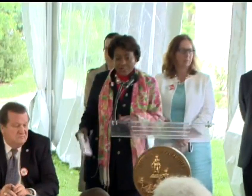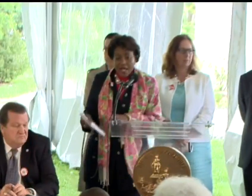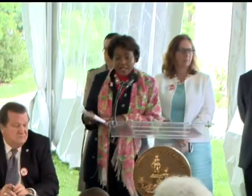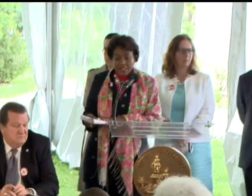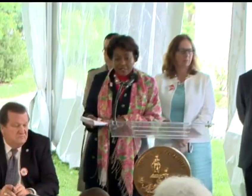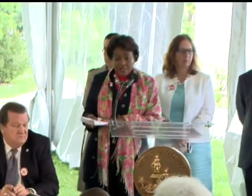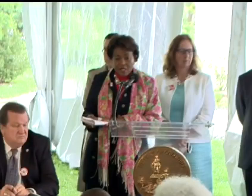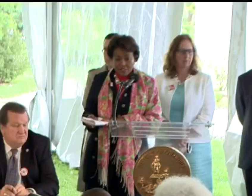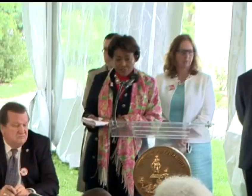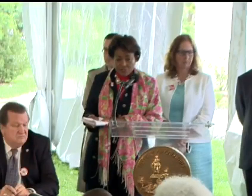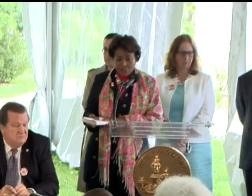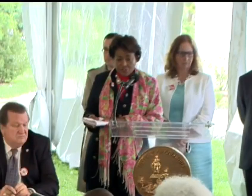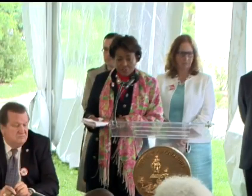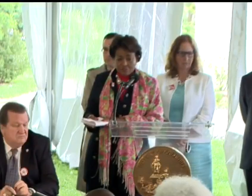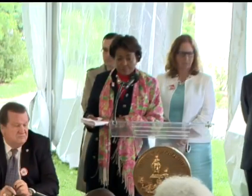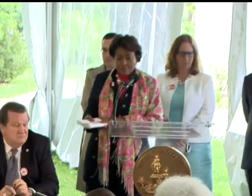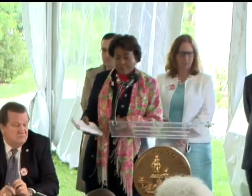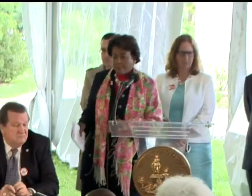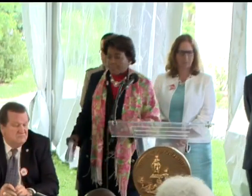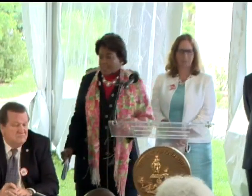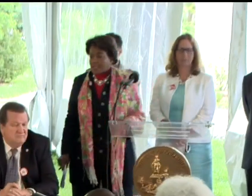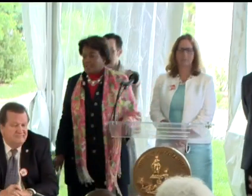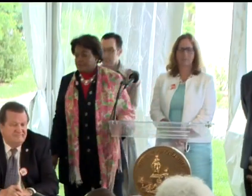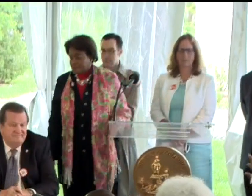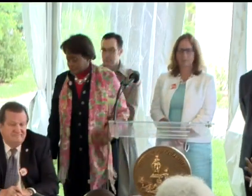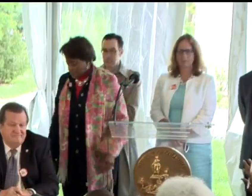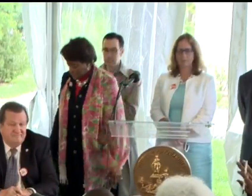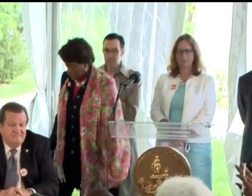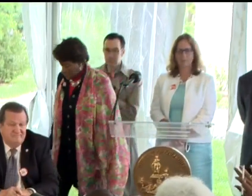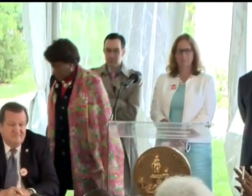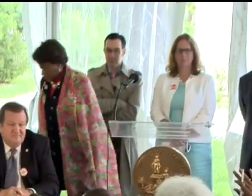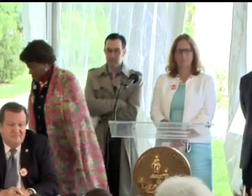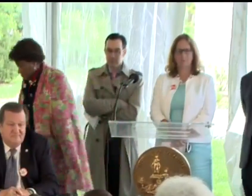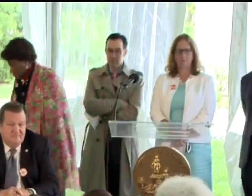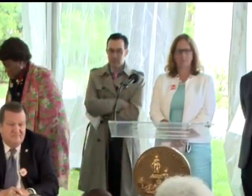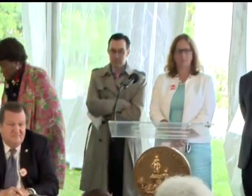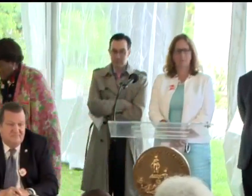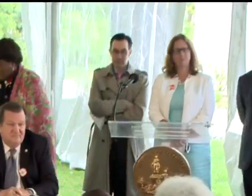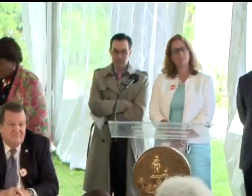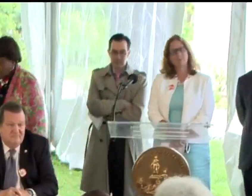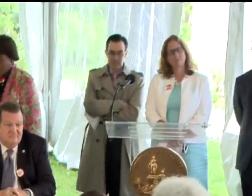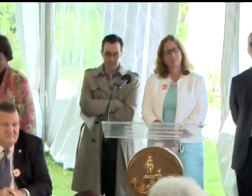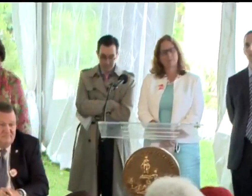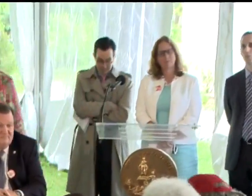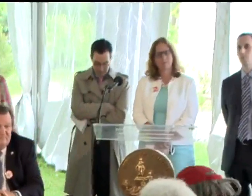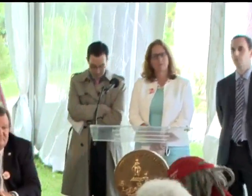PRESIDENT, THERE WILL BE AN ADMISSIONS ACT THAT WILL SPELL